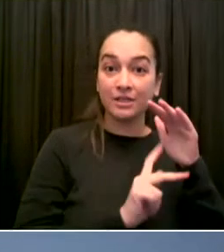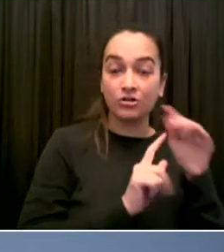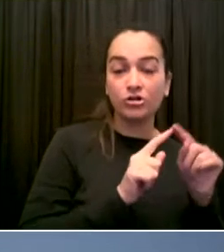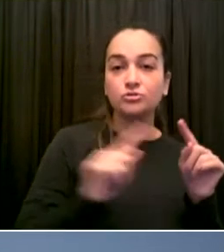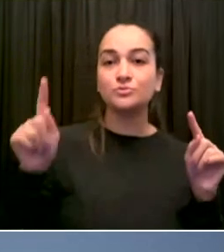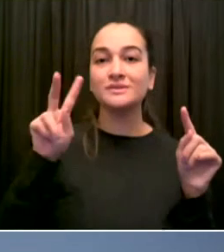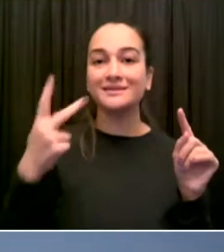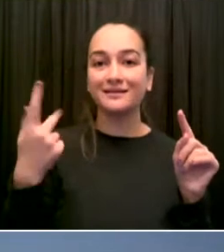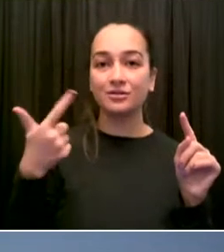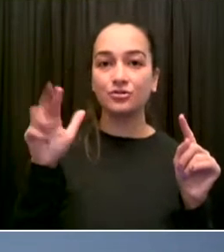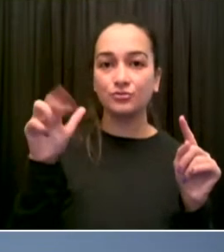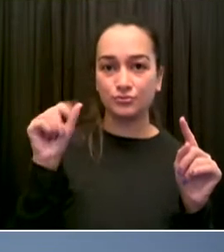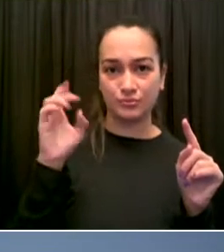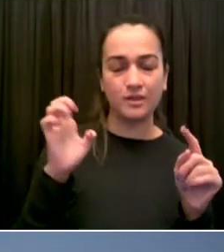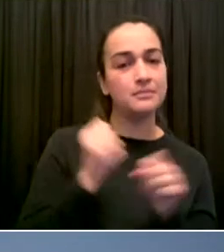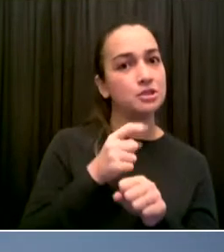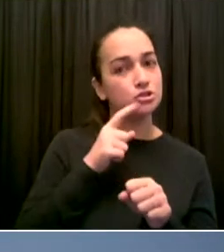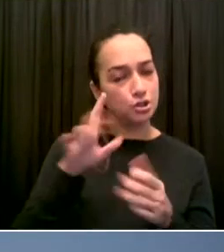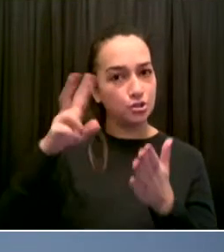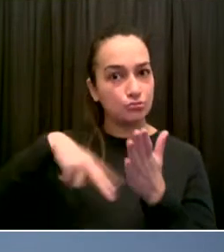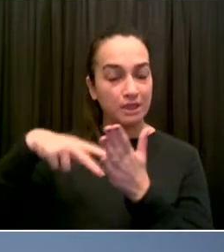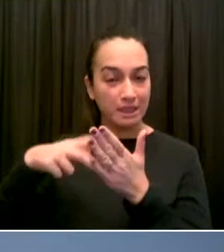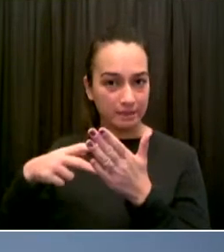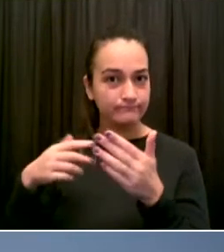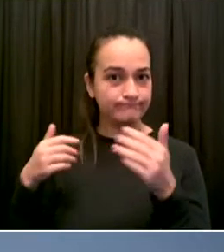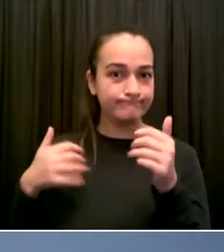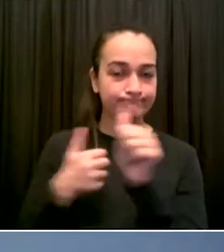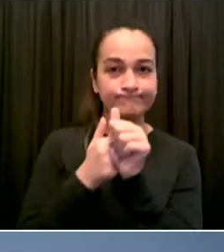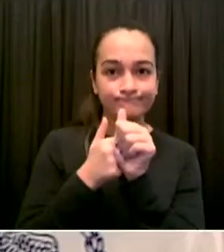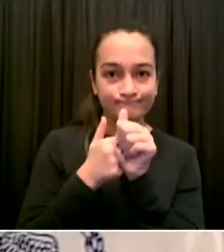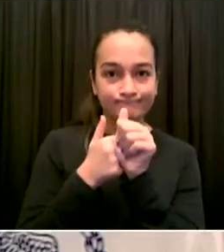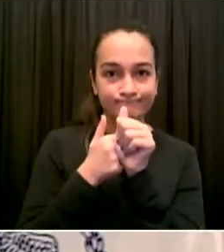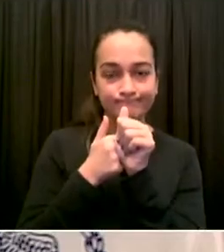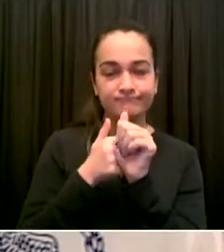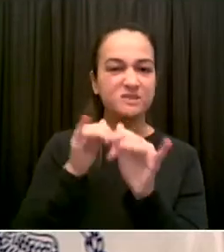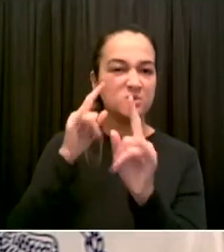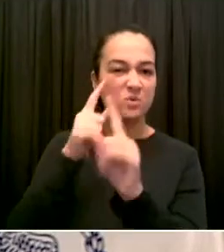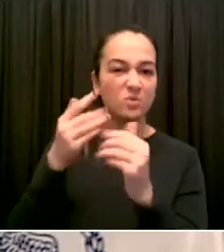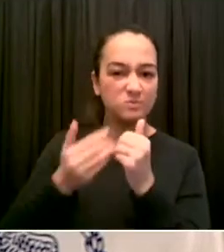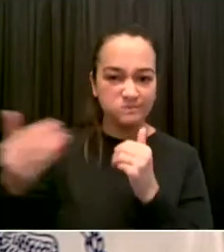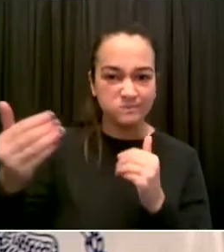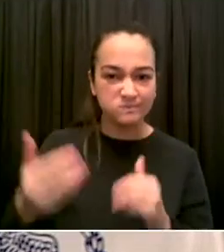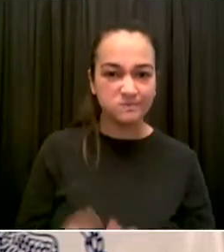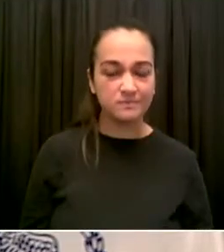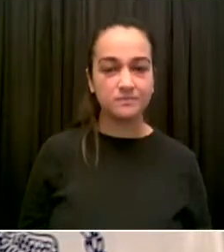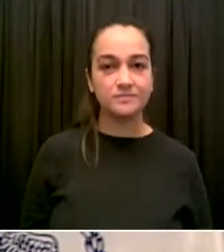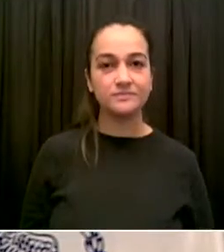READ EARLY IN THEIR LIVES WHICH OPENS UP ALL THESE OTHER DOORS. YOU WILL E BHEARING A LOT ABOUT THIS, IT'S Y VEREXTICING.